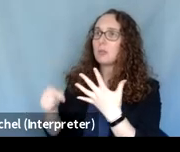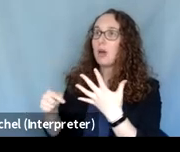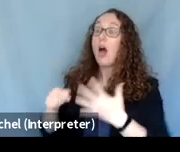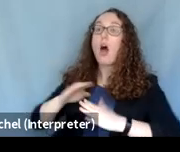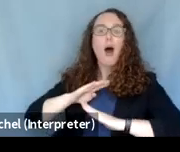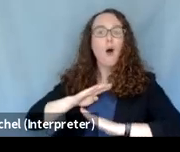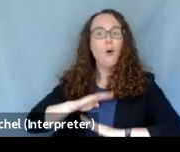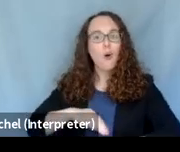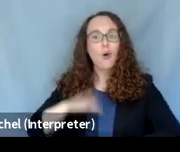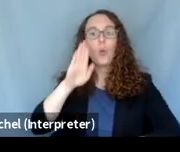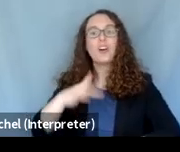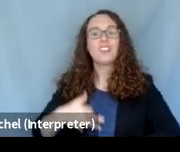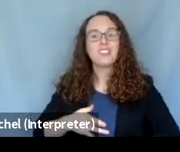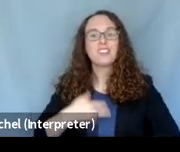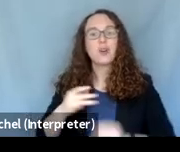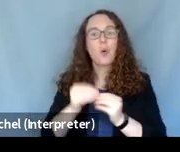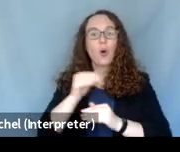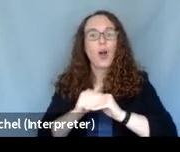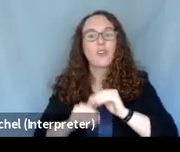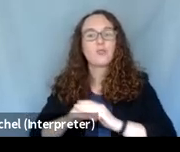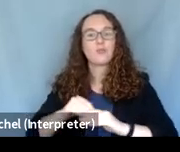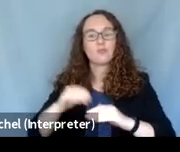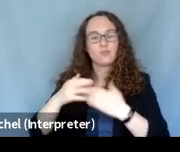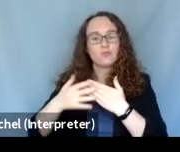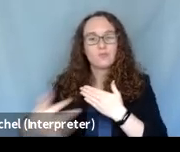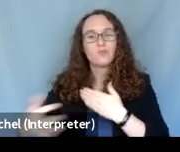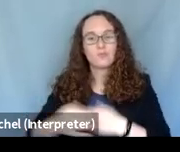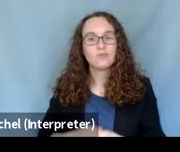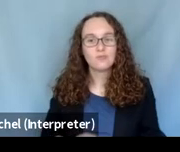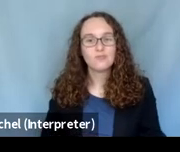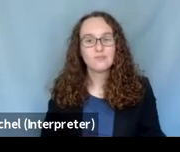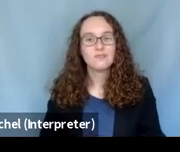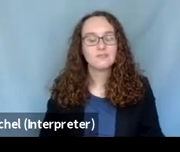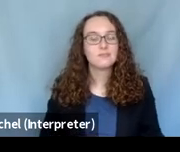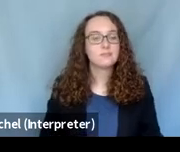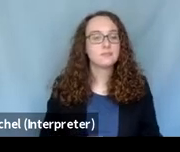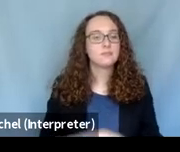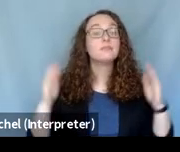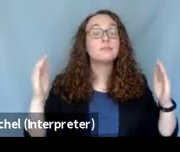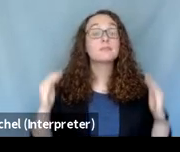that will be asked. So we'll help you with that. Employment recruitment events, we have some,